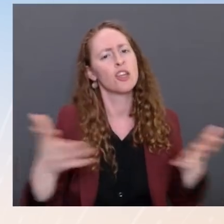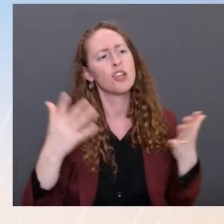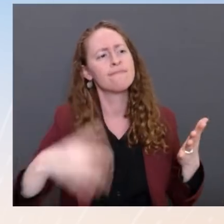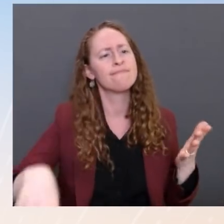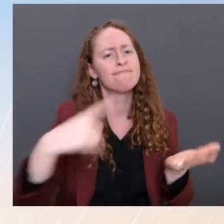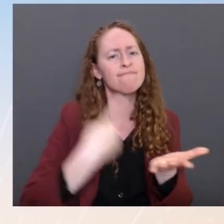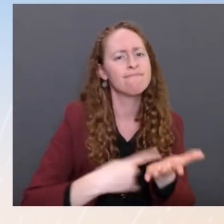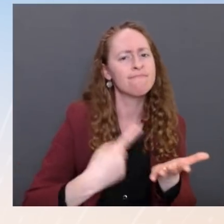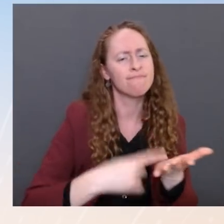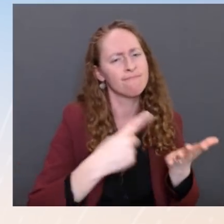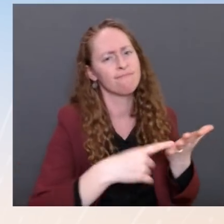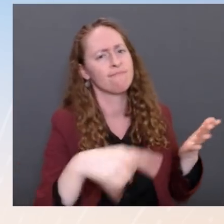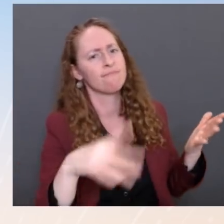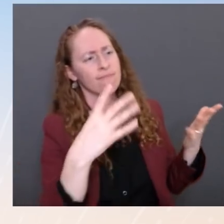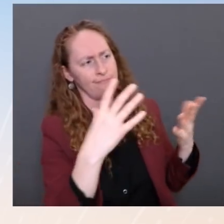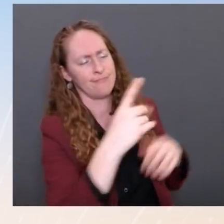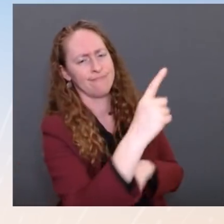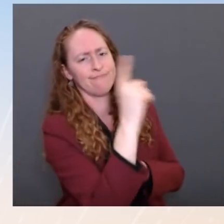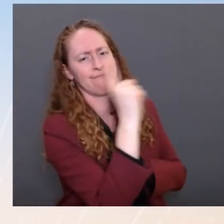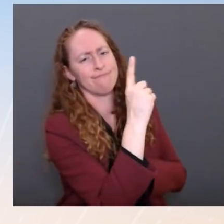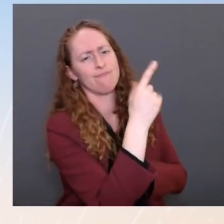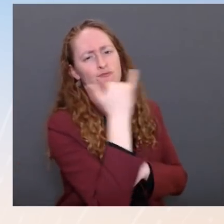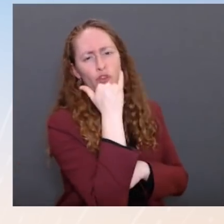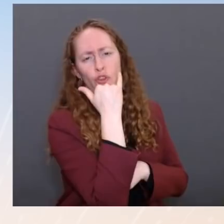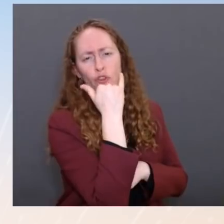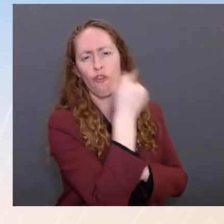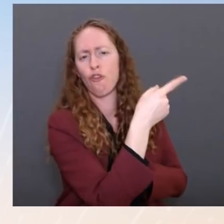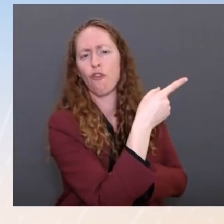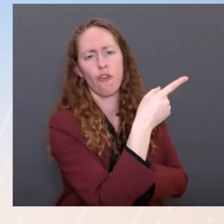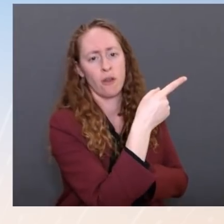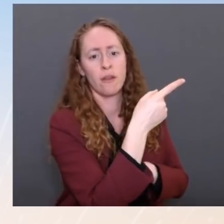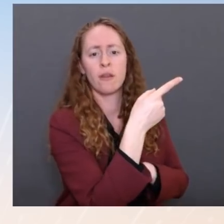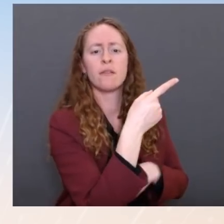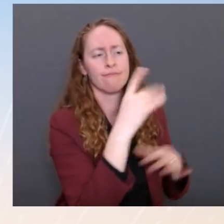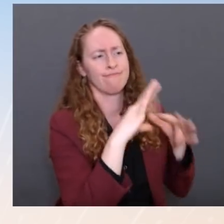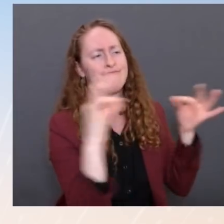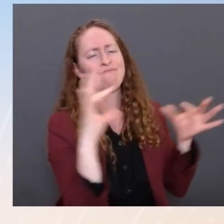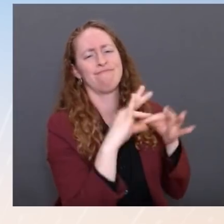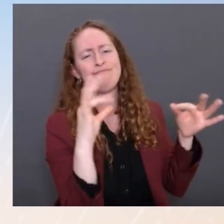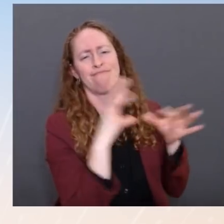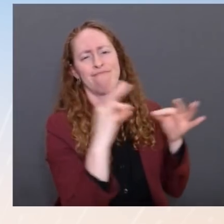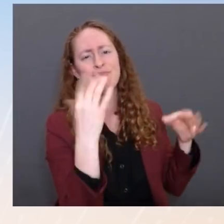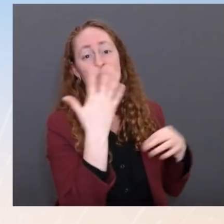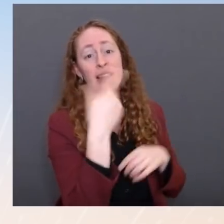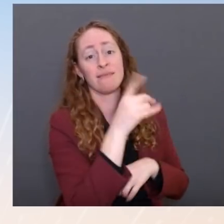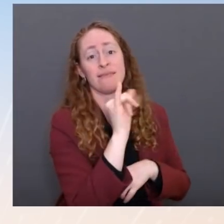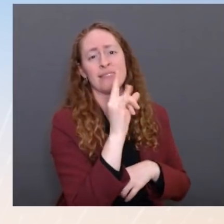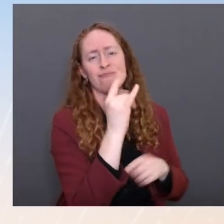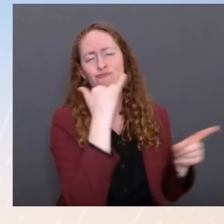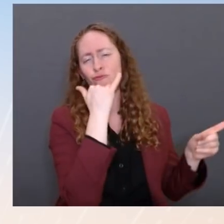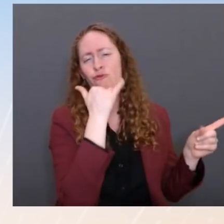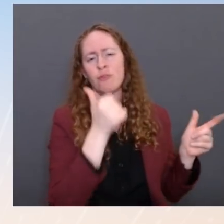we've been an important partner with India in providing supply and vaccines and needs -- in their times of need over the course of the last 15 months,